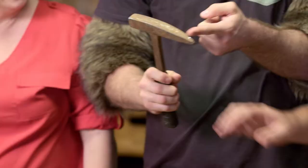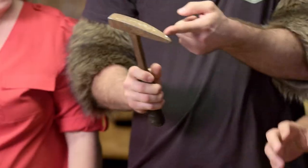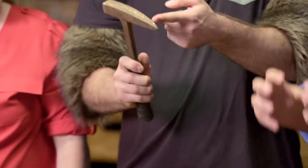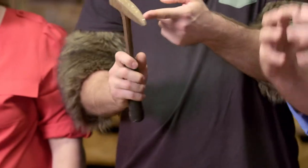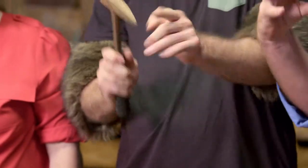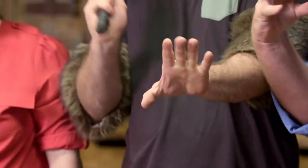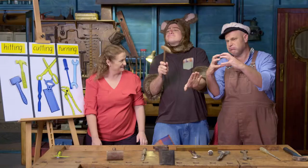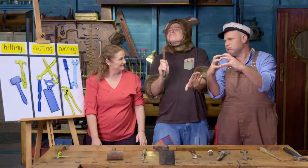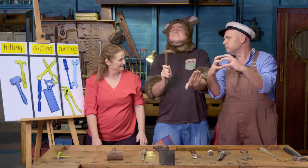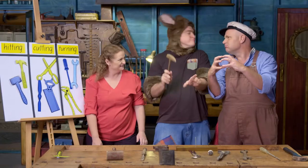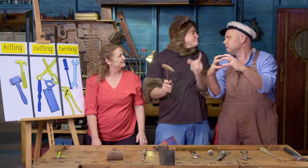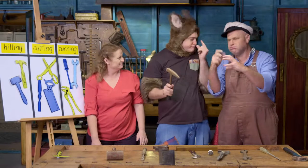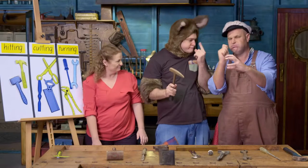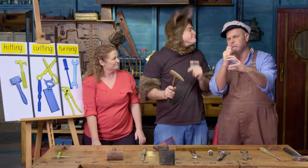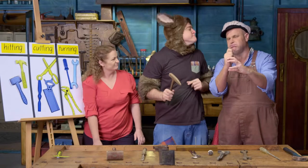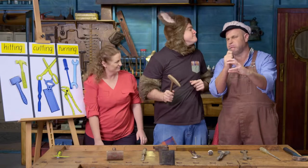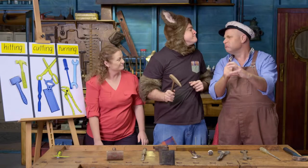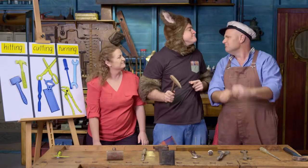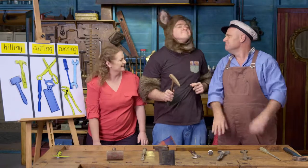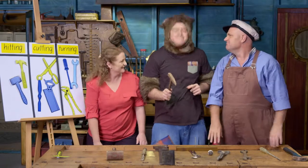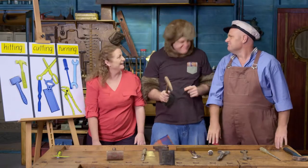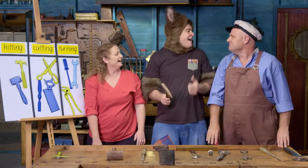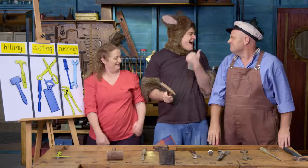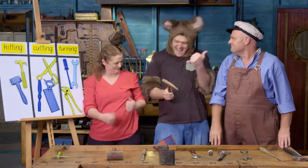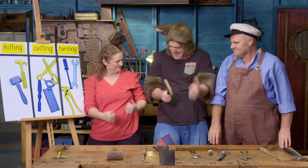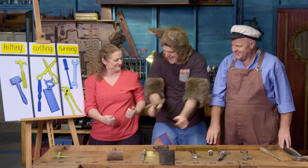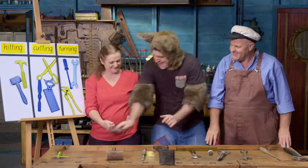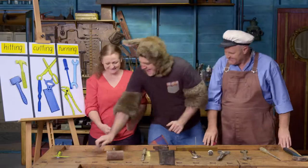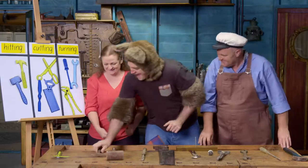Oh! It's for rocks. You can hit rocks with it. That's great.